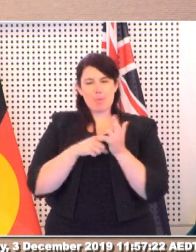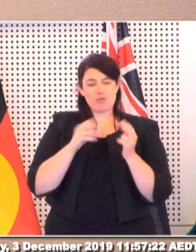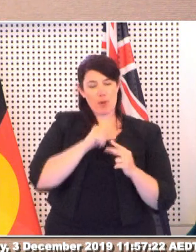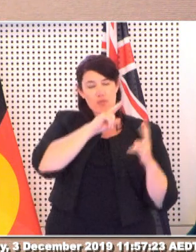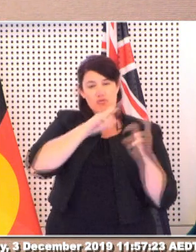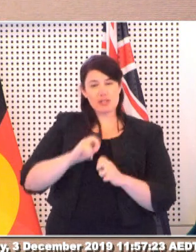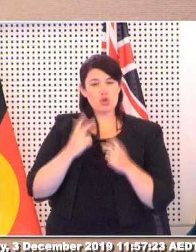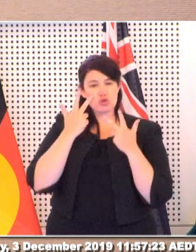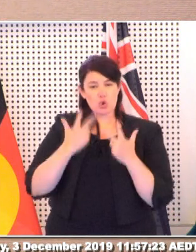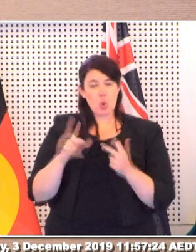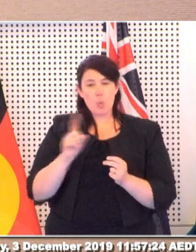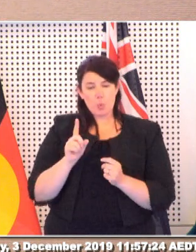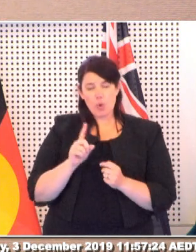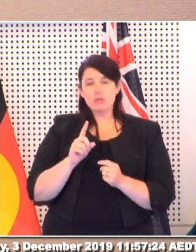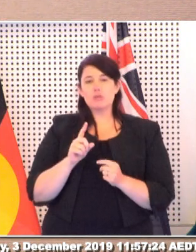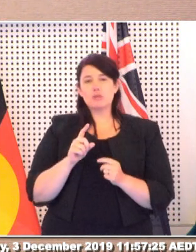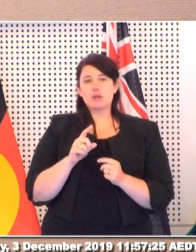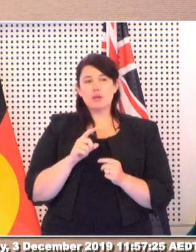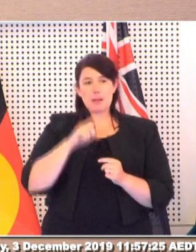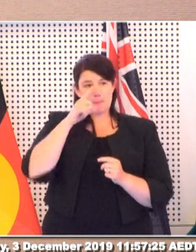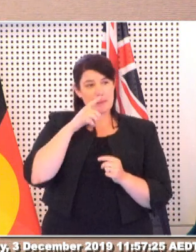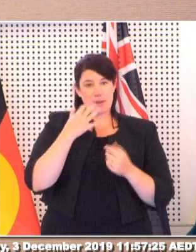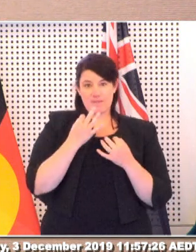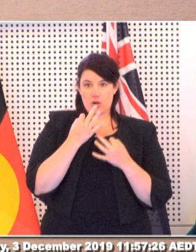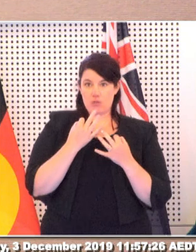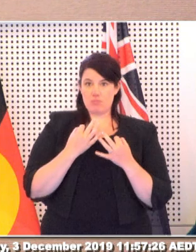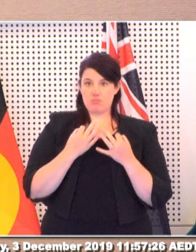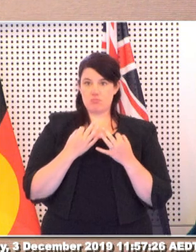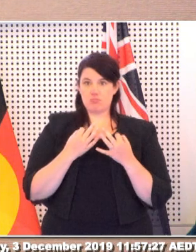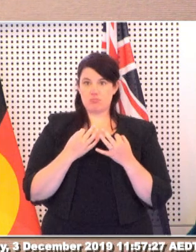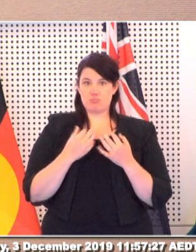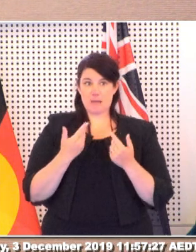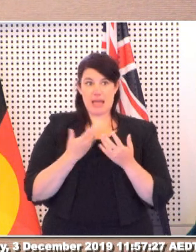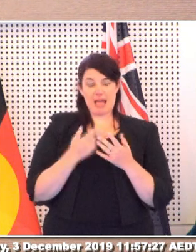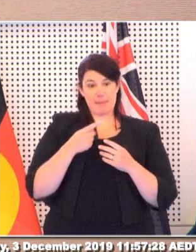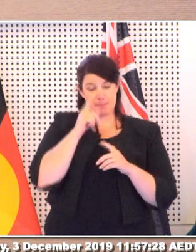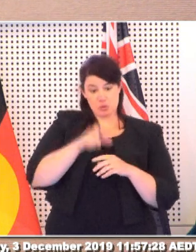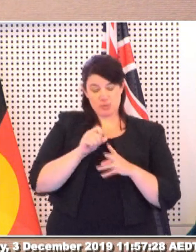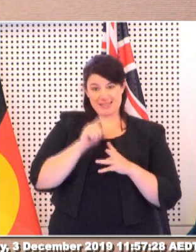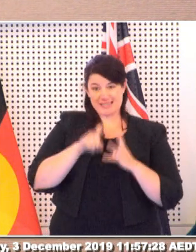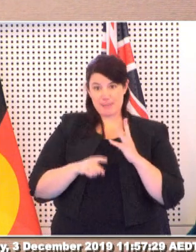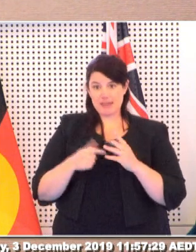this idea that people don’t have ideas about what to do to keep themselves safe is wrong.